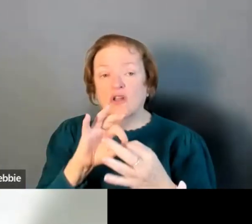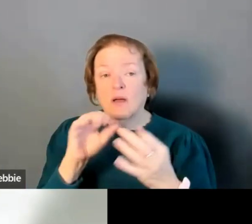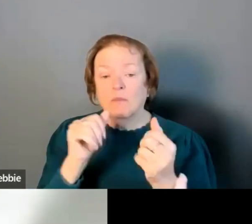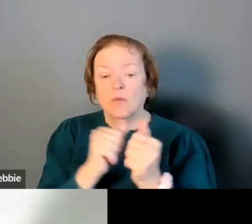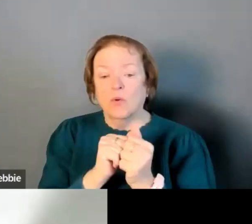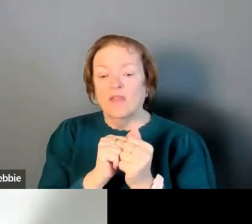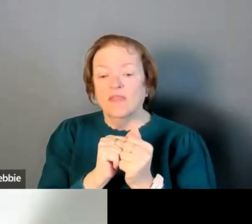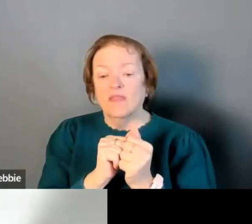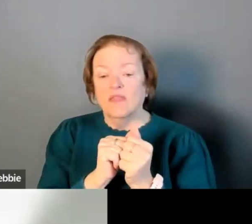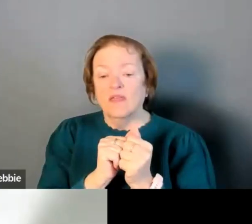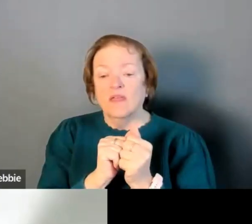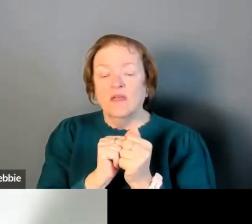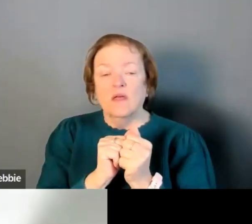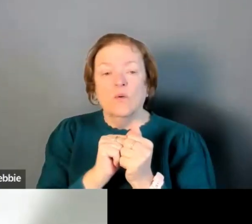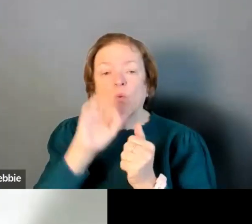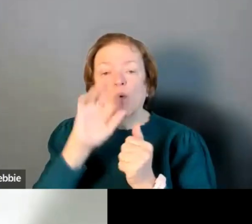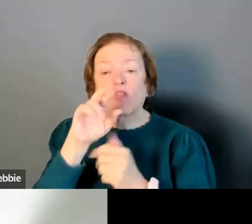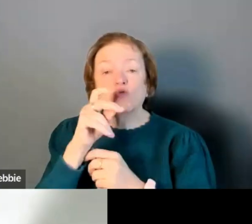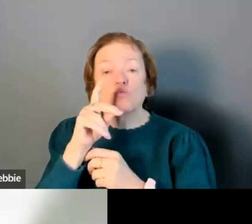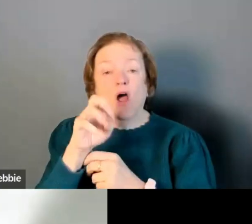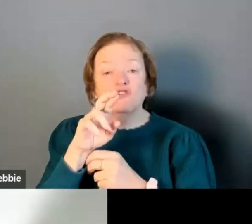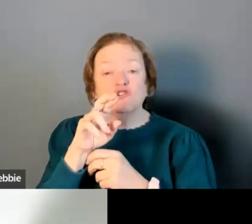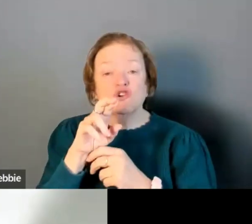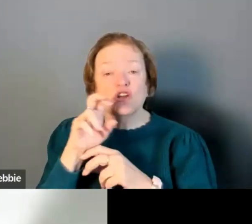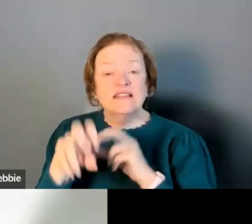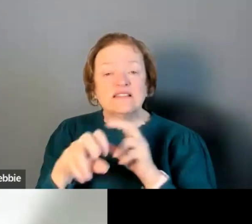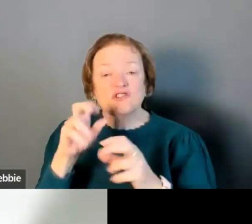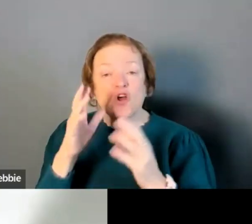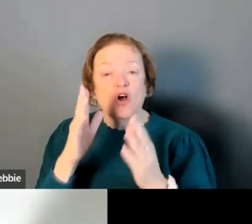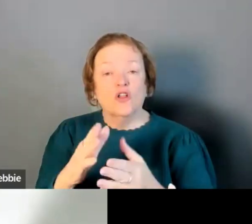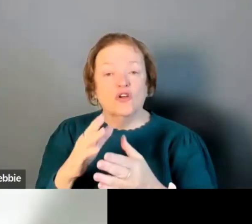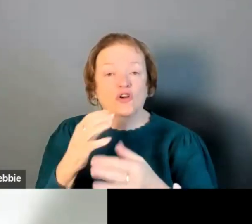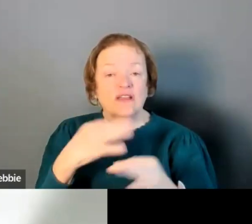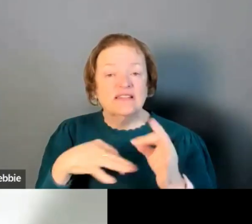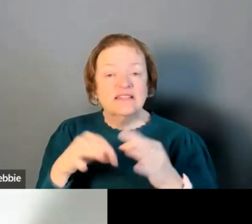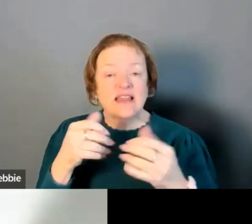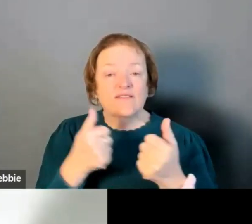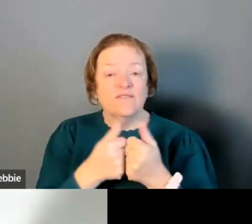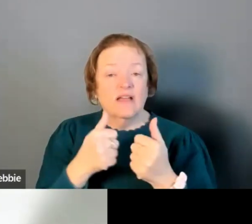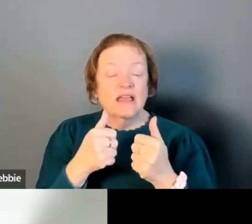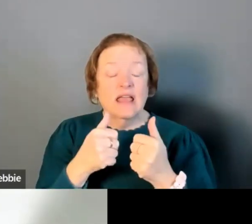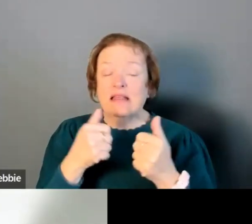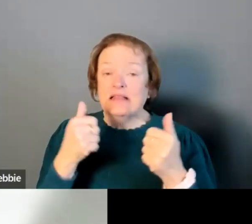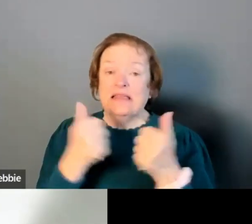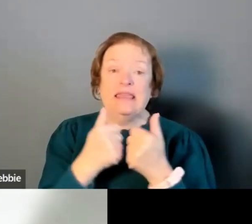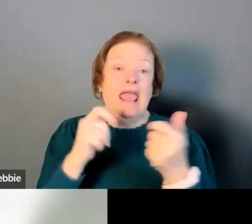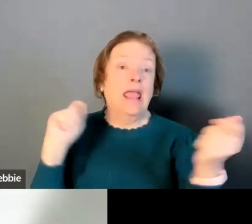them hooked up with a Roger installer, and it is been a game changer for a small rural. It's been great to be able to do more troubleshooting,